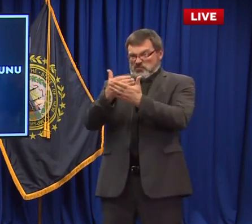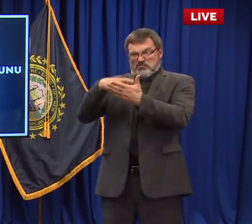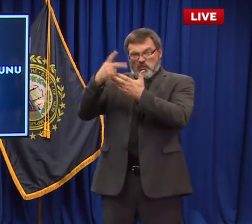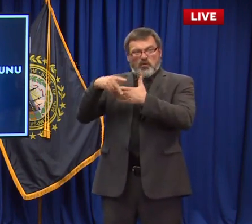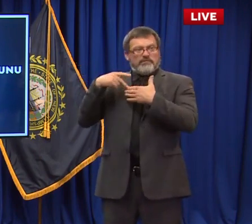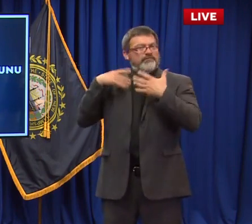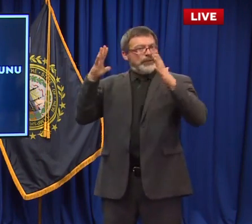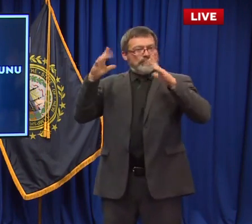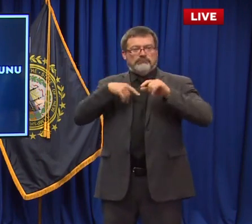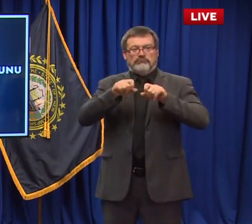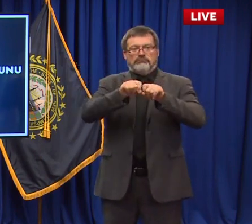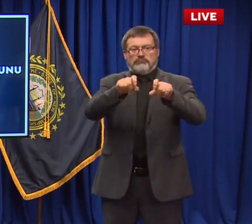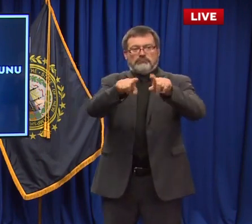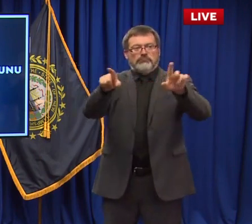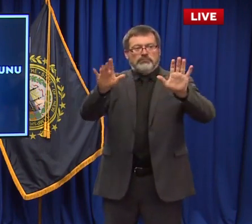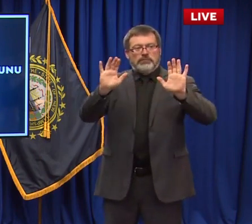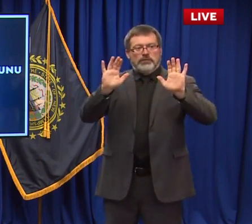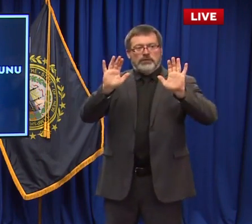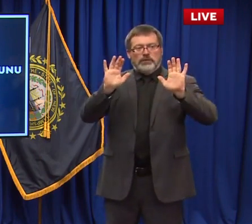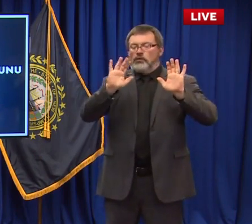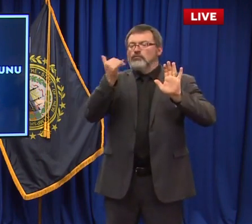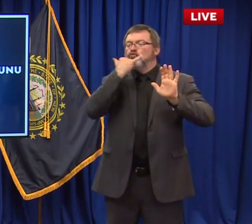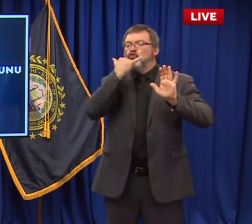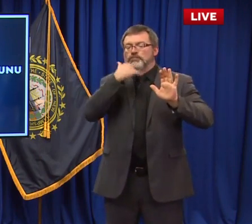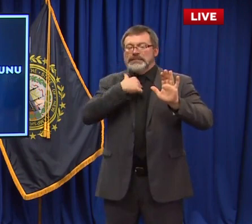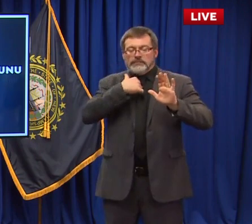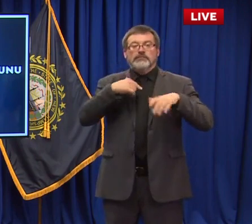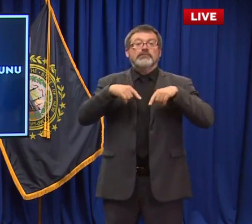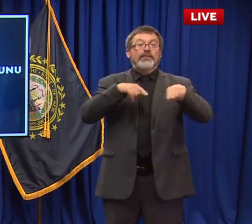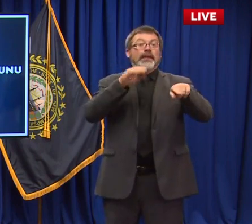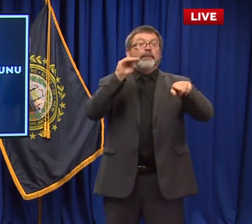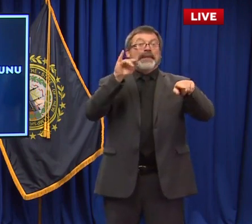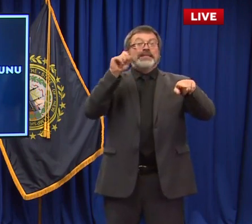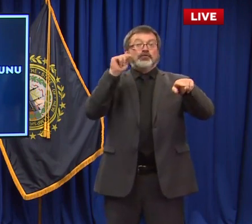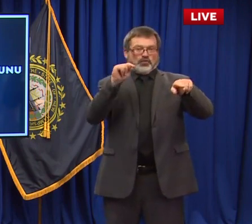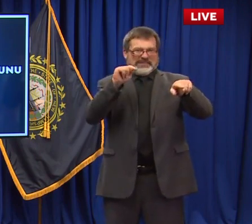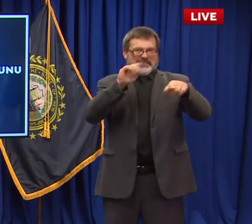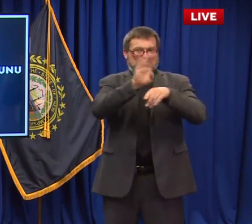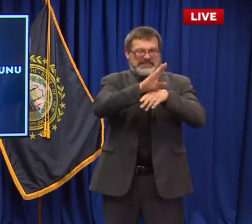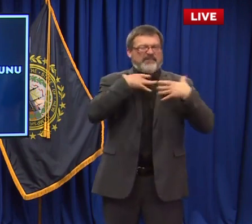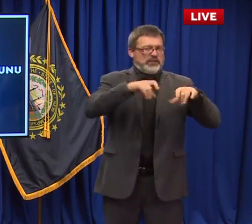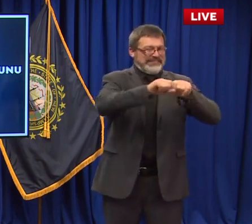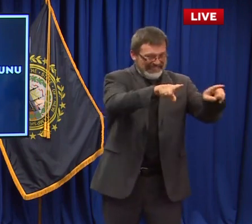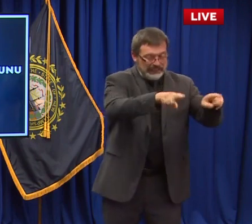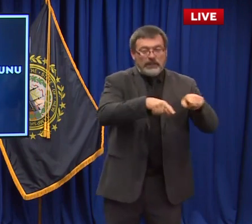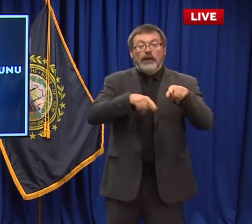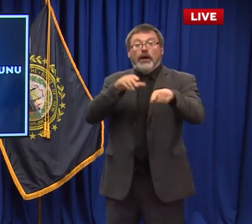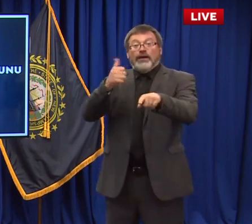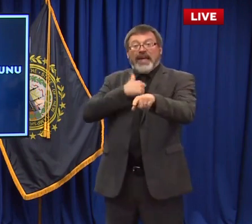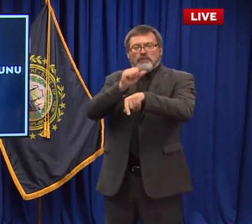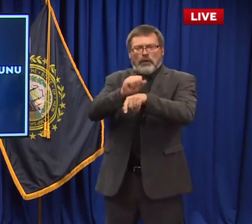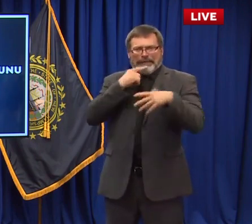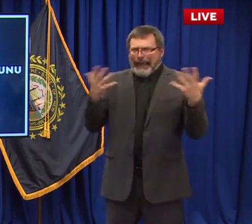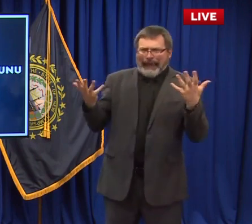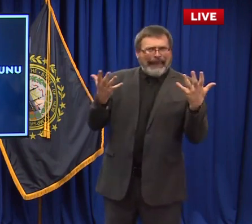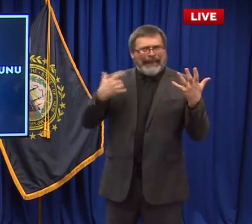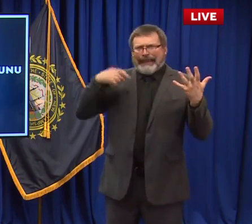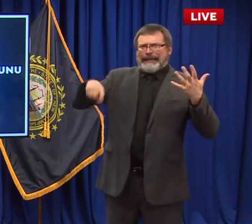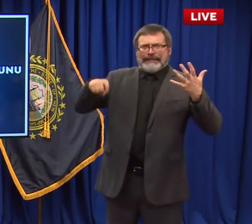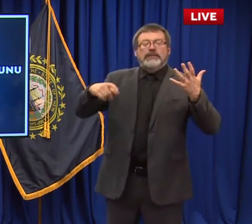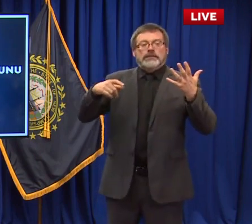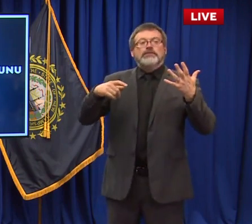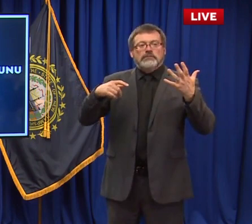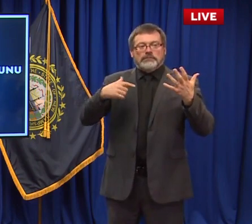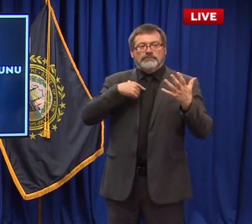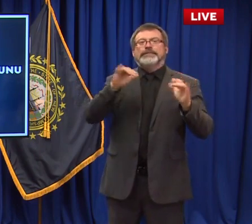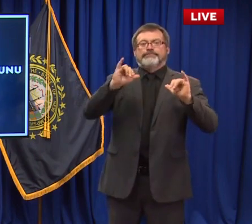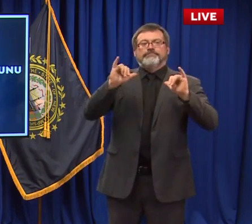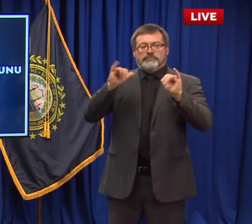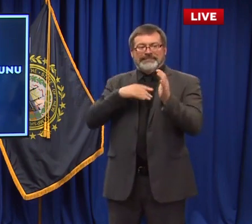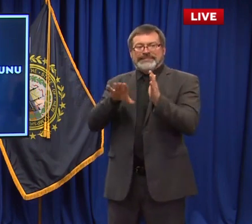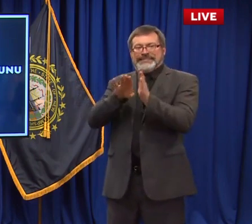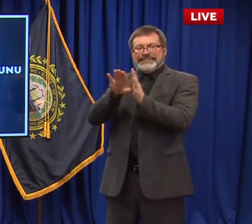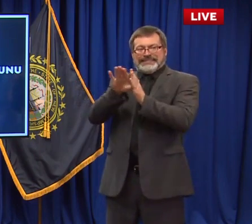WE HAVE HEARD A LOT OF REQUESTS FOR THOSE THAT ARE SELF-EMPLOYED TO BE ABLE TO PARTICIPATE TO MAKE SURE THEIR BUSINESSES CAN HAVE FINANCIAL RELIEF.